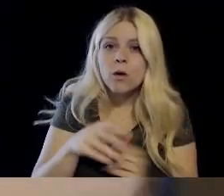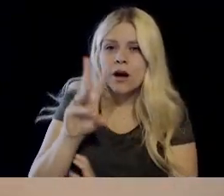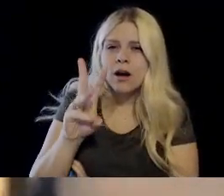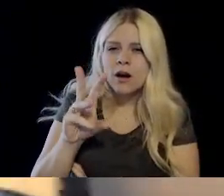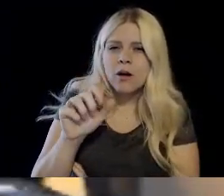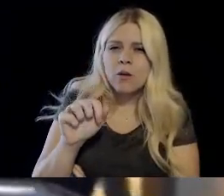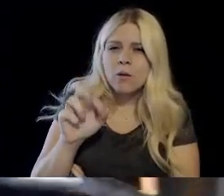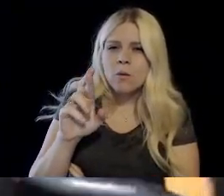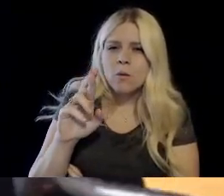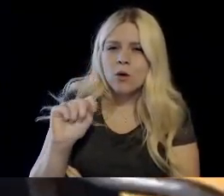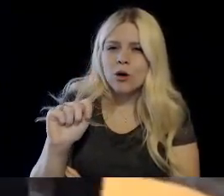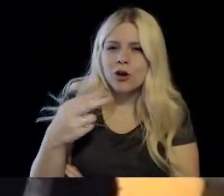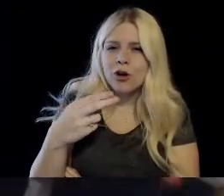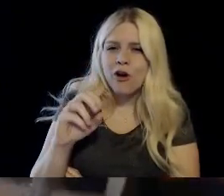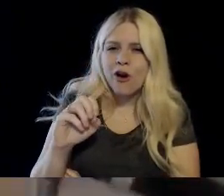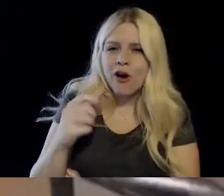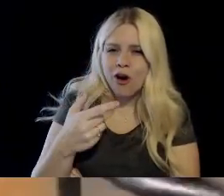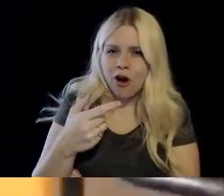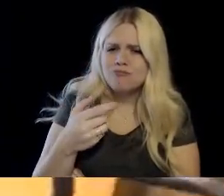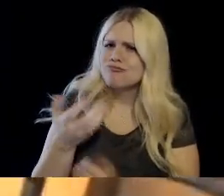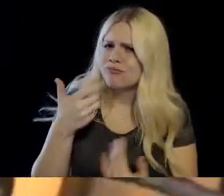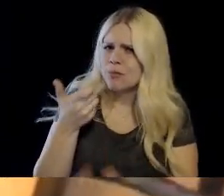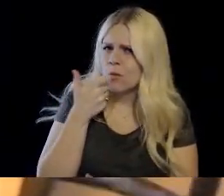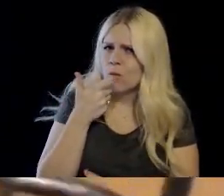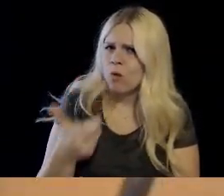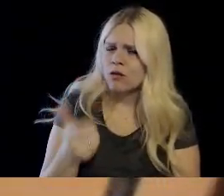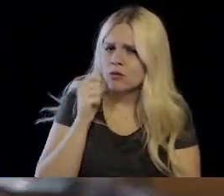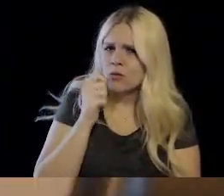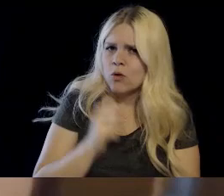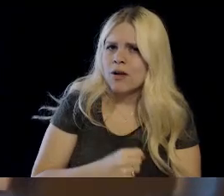want to tune in tomorrow morning at 11:30. Again, all of these field trips live on Facebook